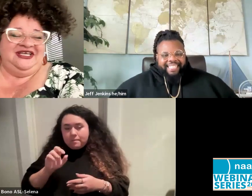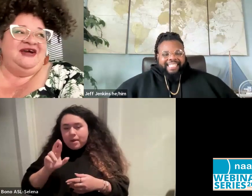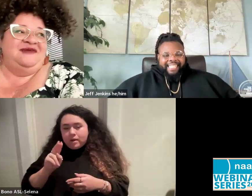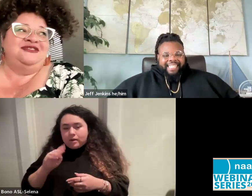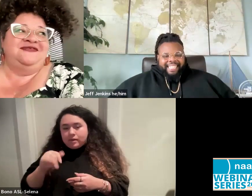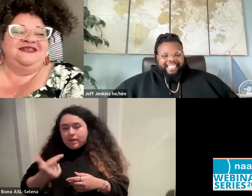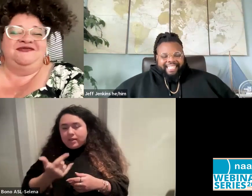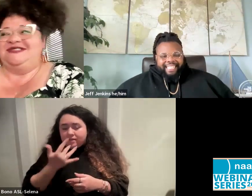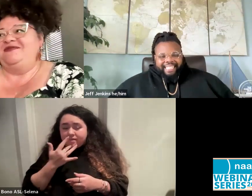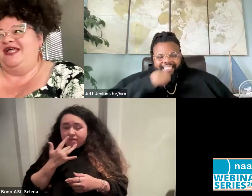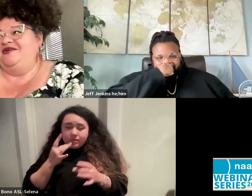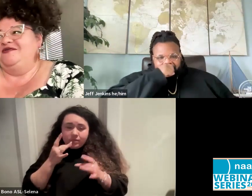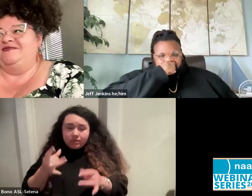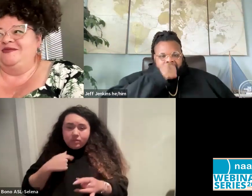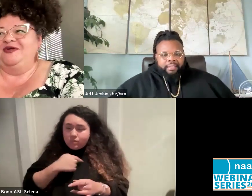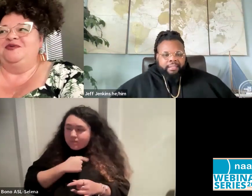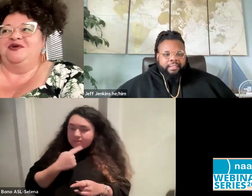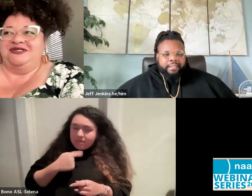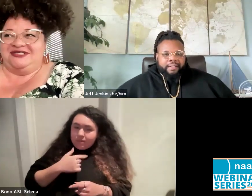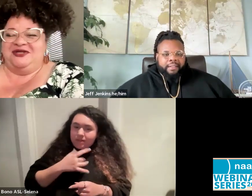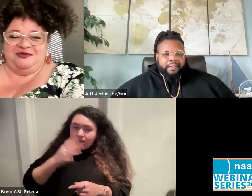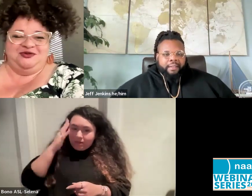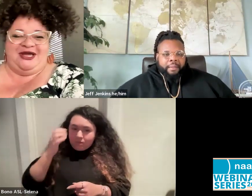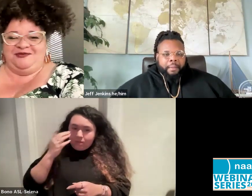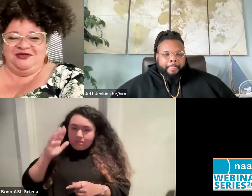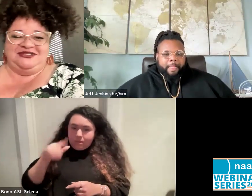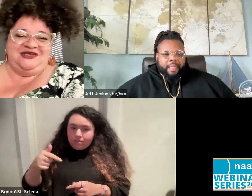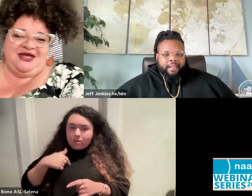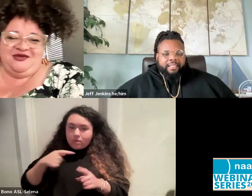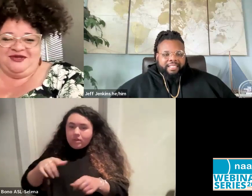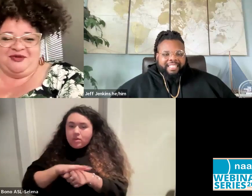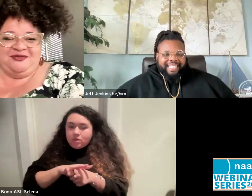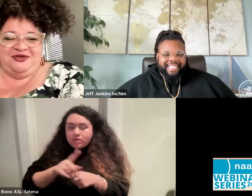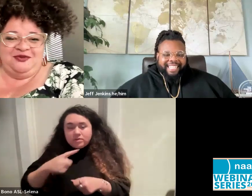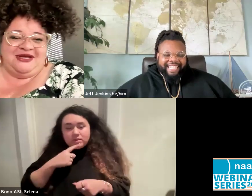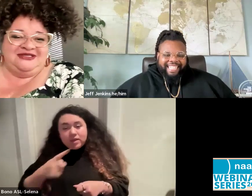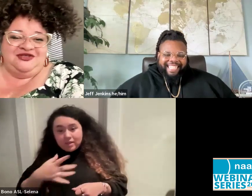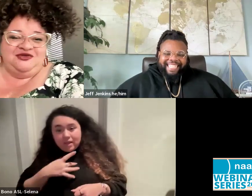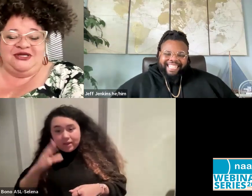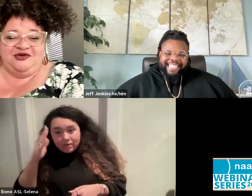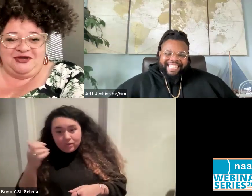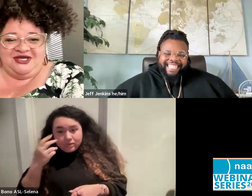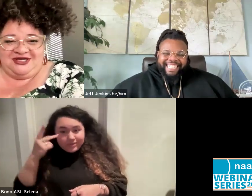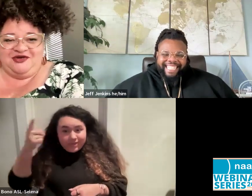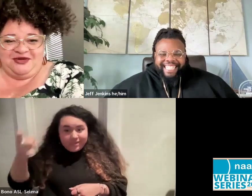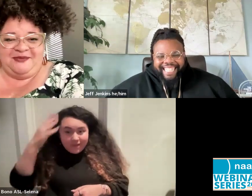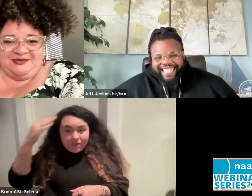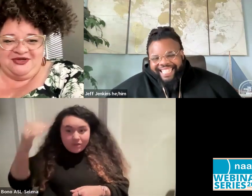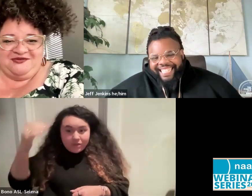Yeah. Most of us, if we say we like Korean barbecue, we go into the local joint and you say you like Korean barbecue. We might see you in Korea eating Korean barbecue.